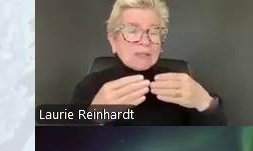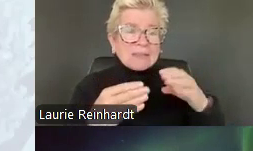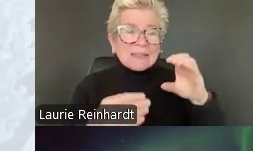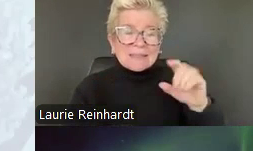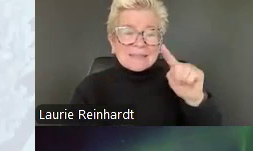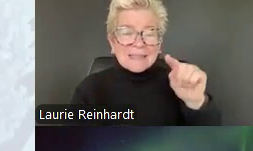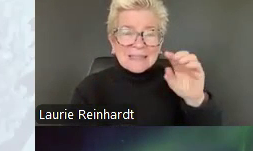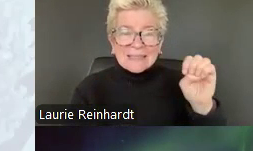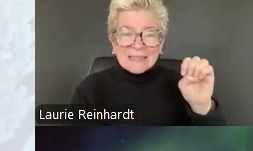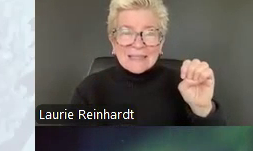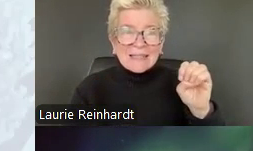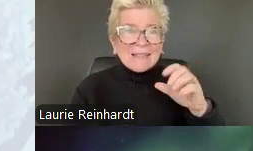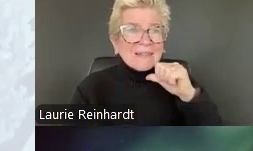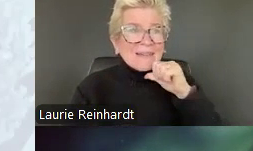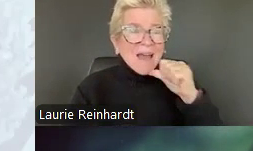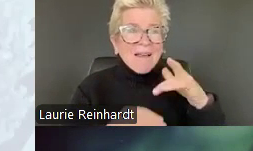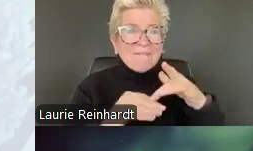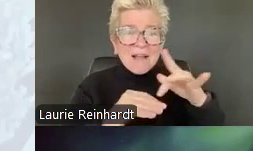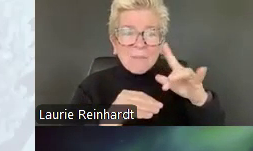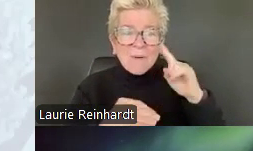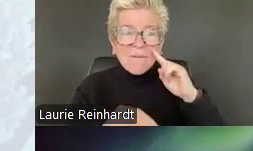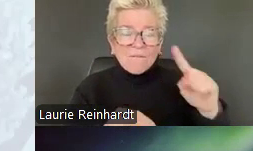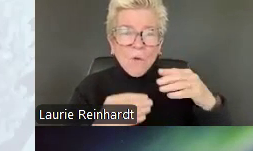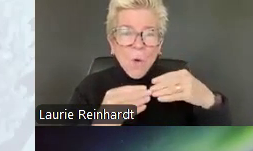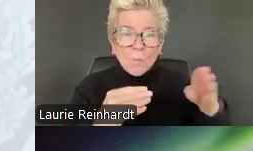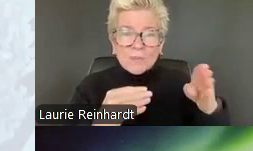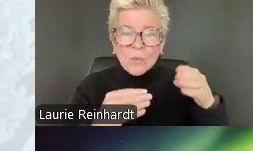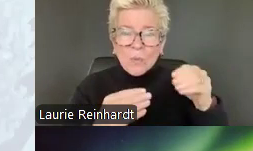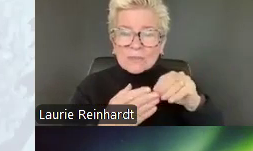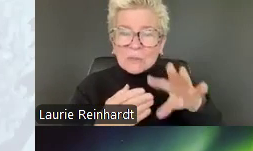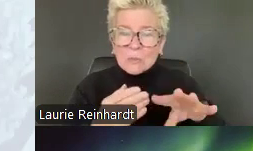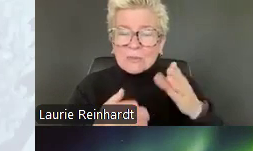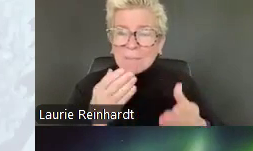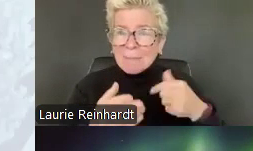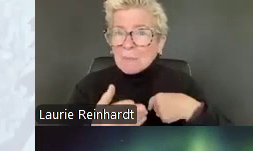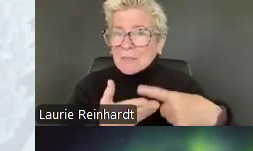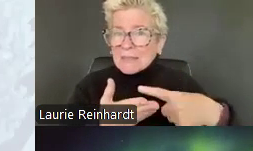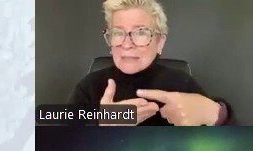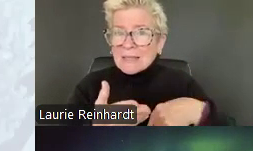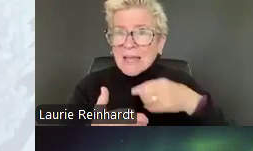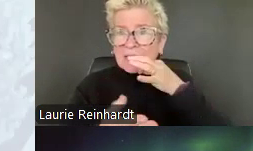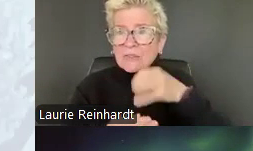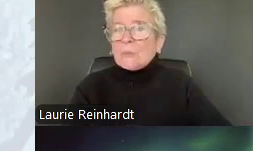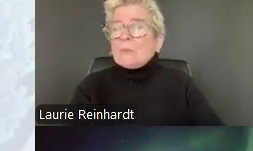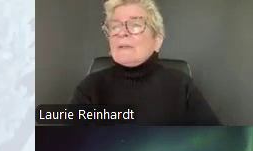for Open Doors students, maybe we can get to that in a little bit. Let's go on to